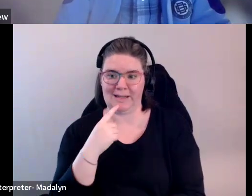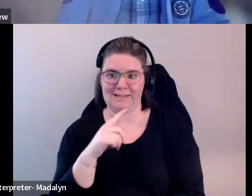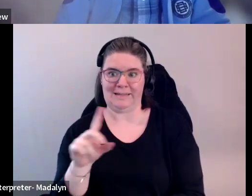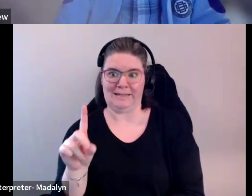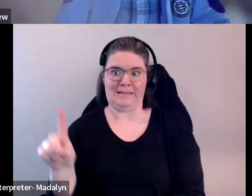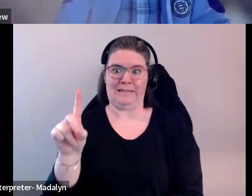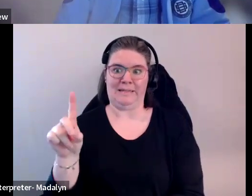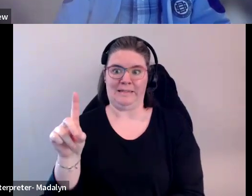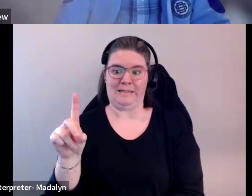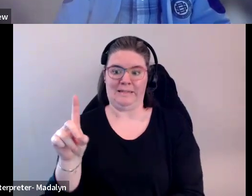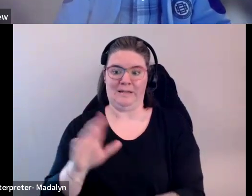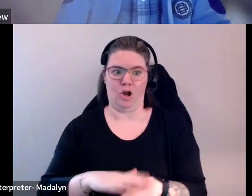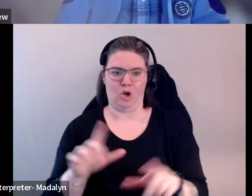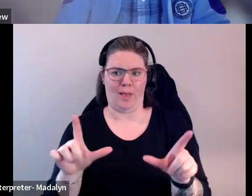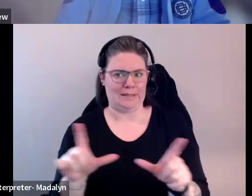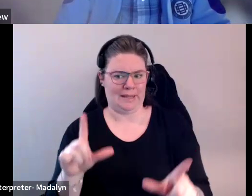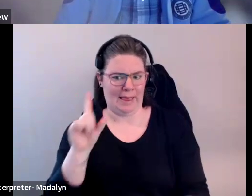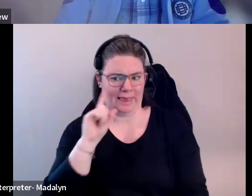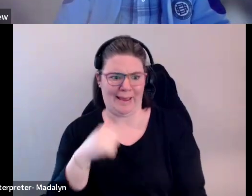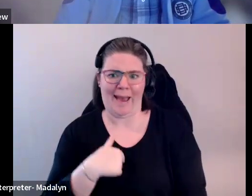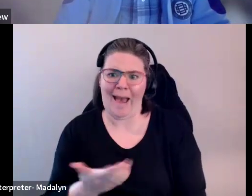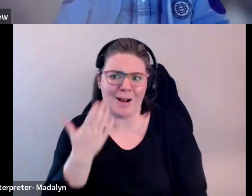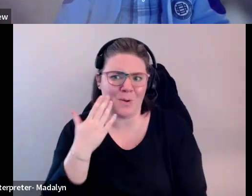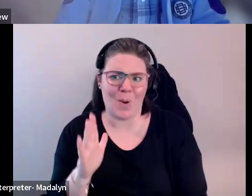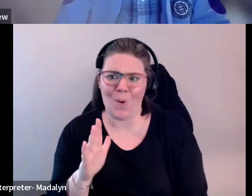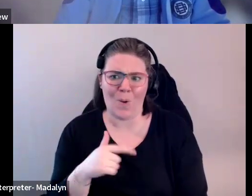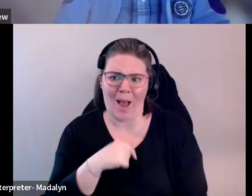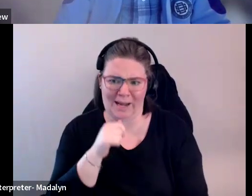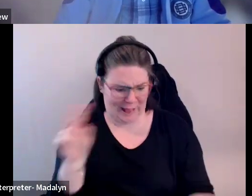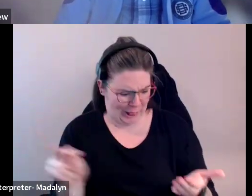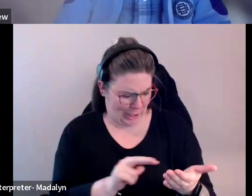Brooke Wilson (she/her): dicense. I believe I don't know. I didn't go get mine to look, but I'm pretty sure that's what happened?